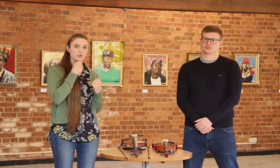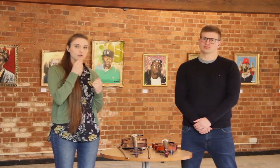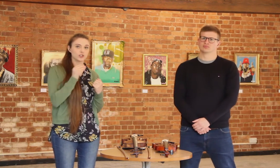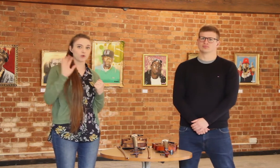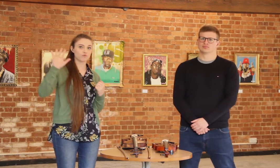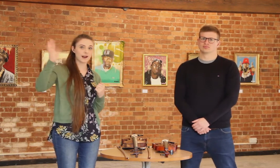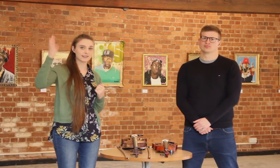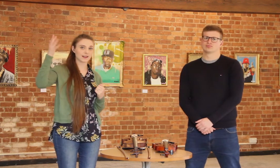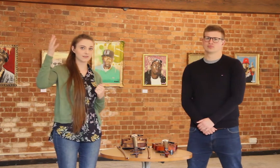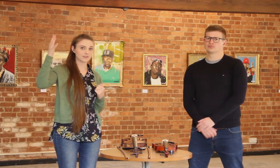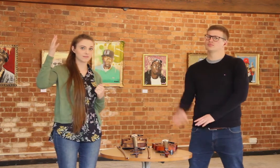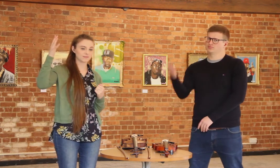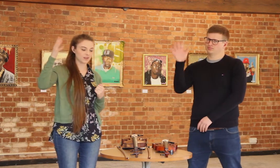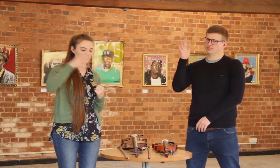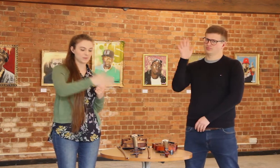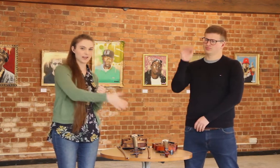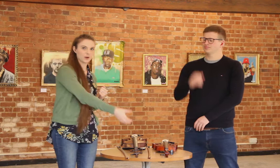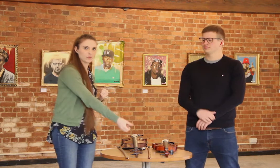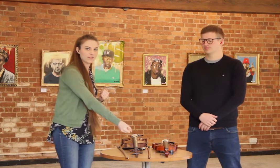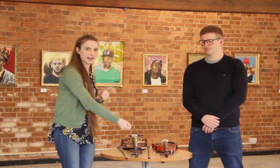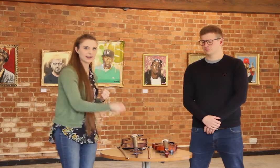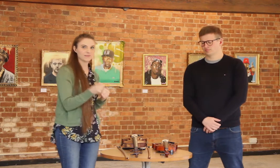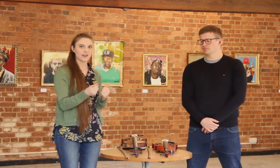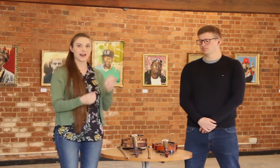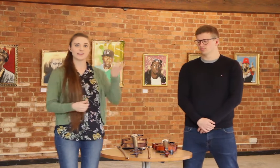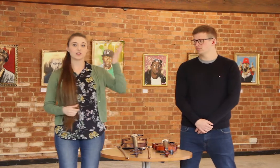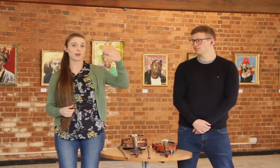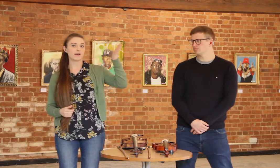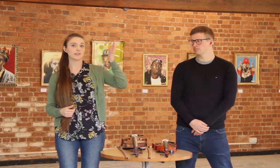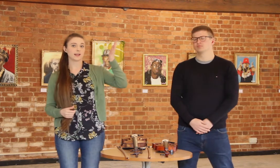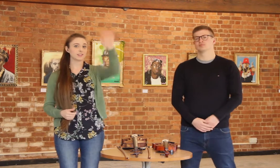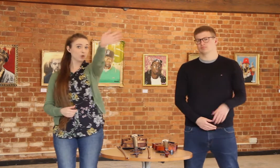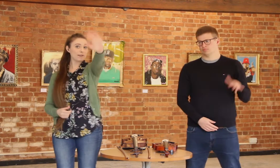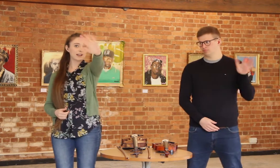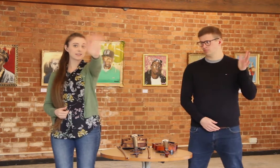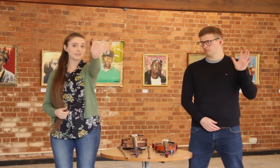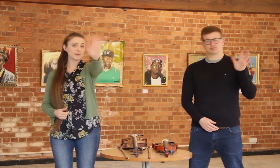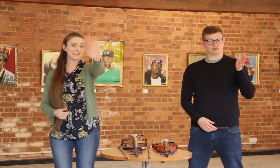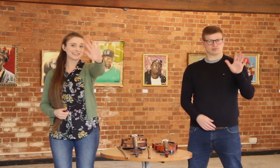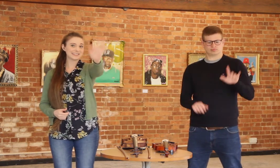You use your right hand to pick up the violin and then your left hand Can you wave your left hand at me?